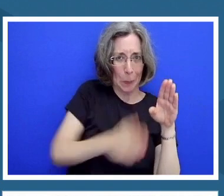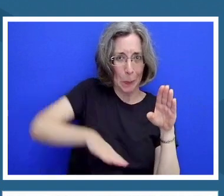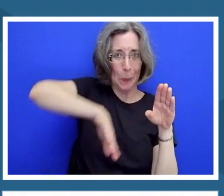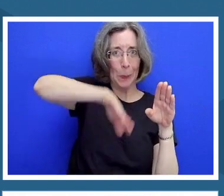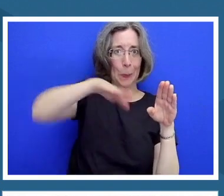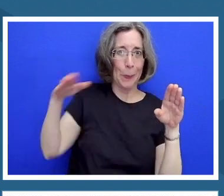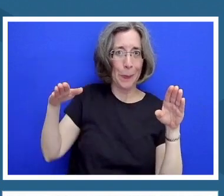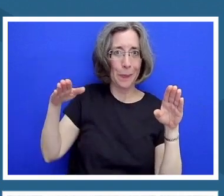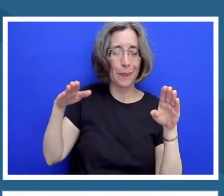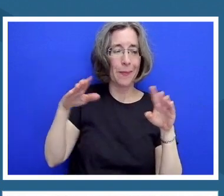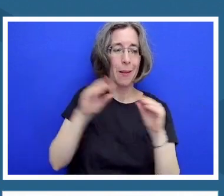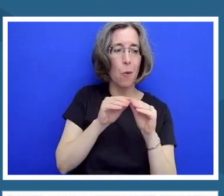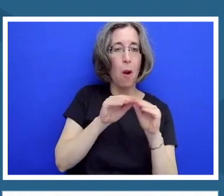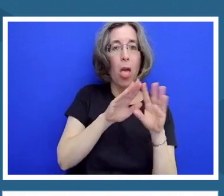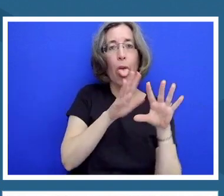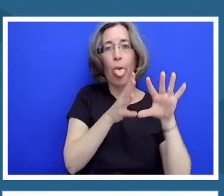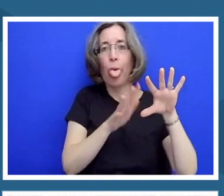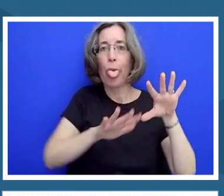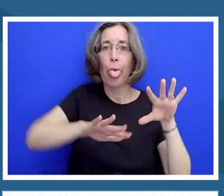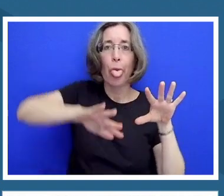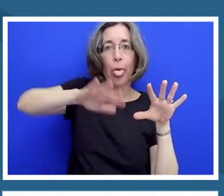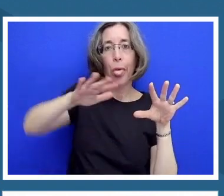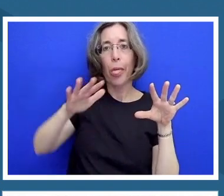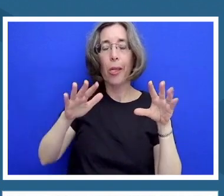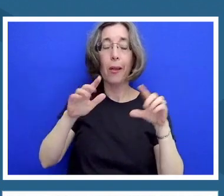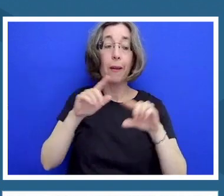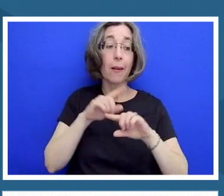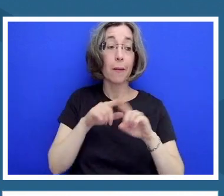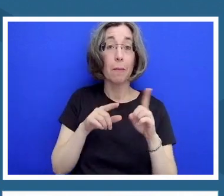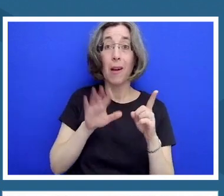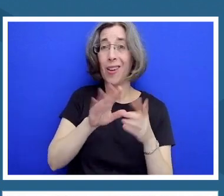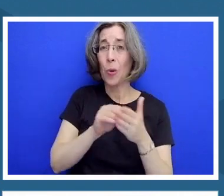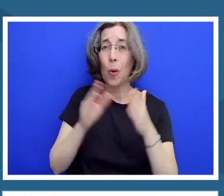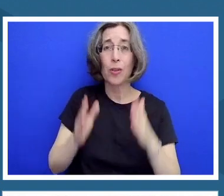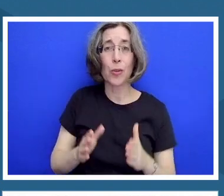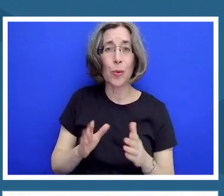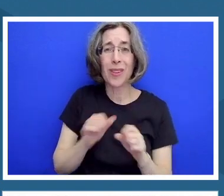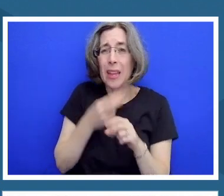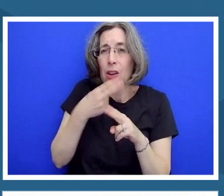in just a few class periods